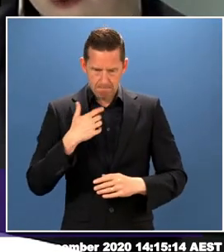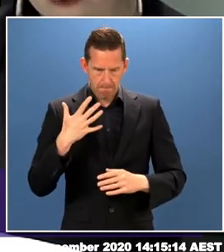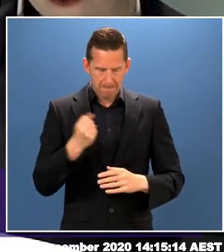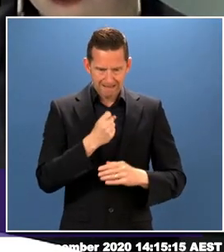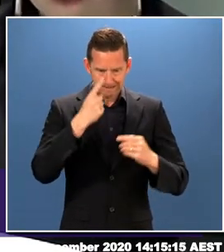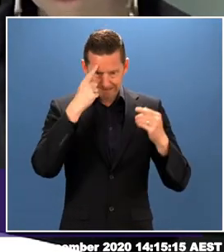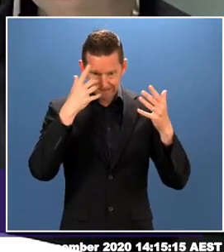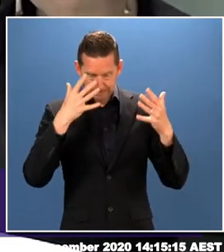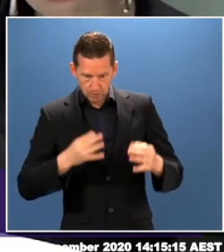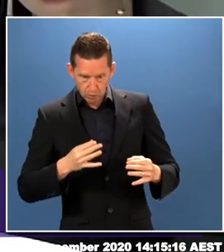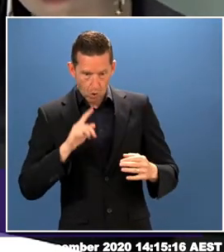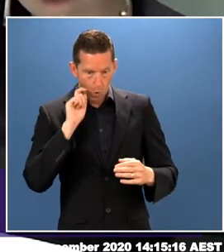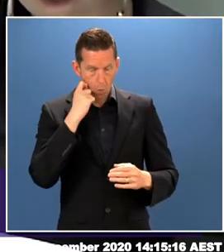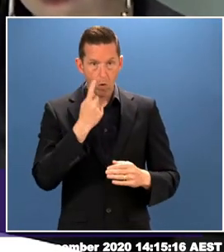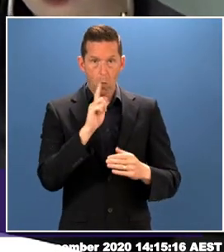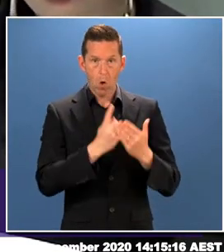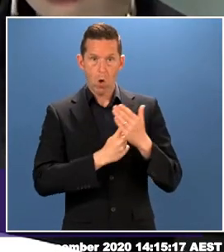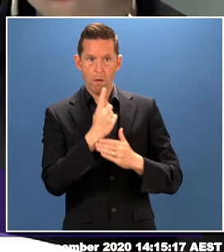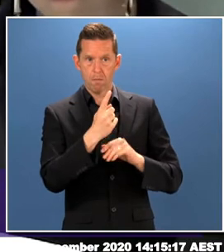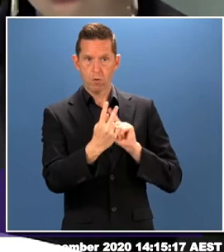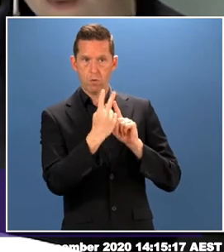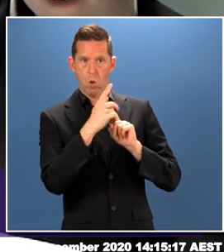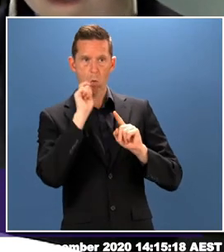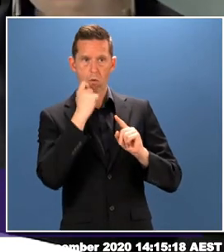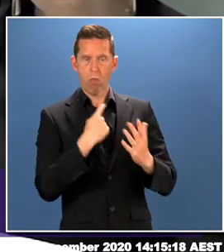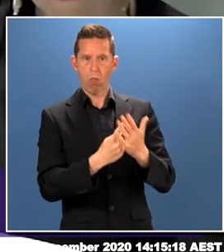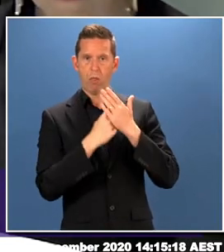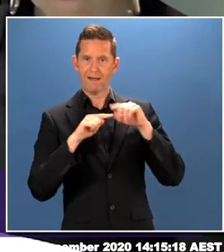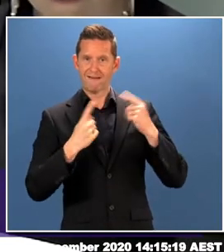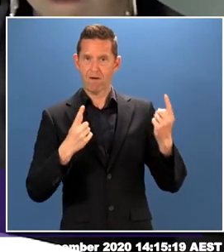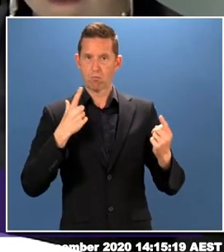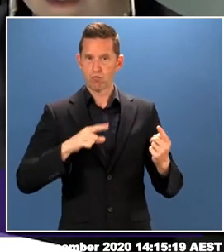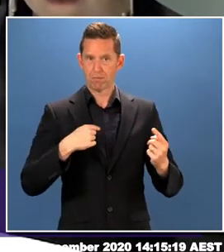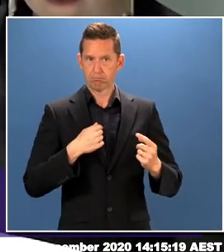divulge or disclose my disability or my sexuality or gender identity?"